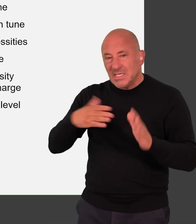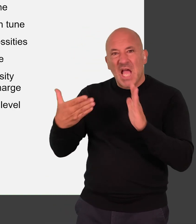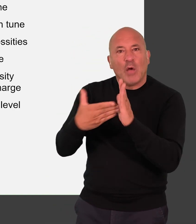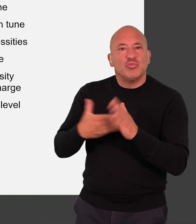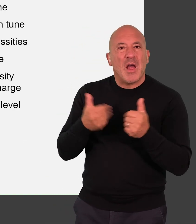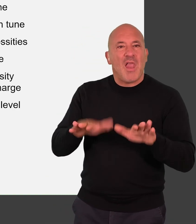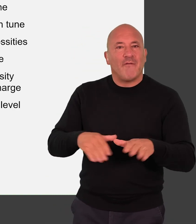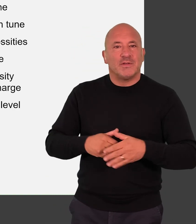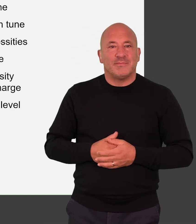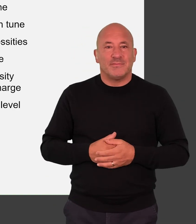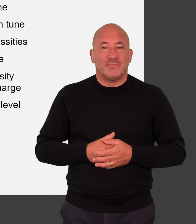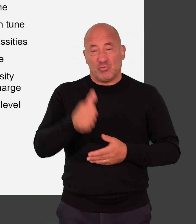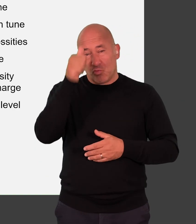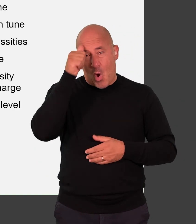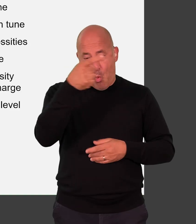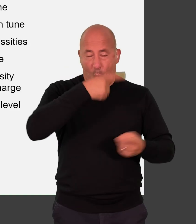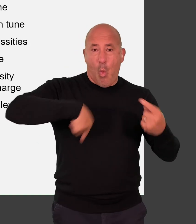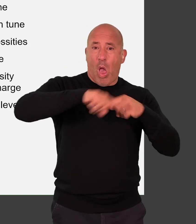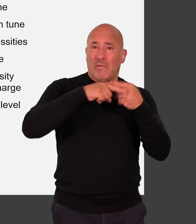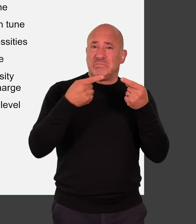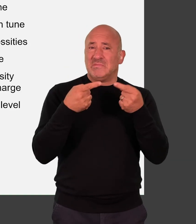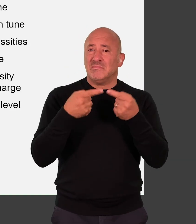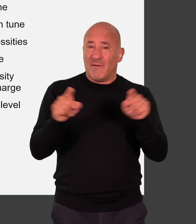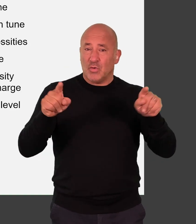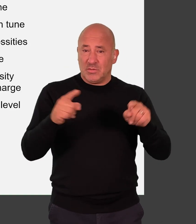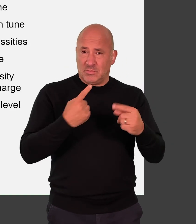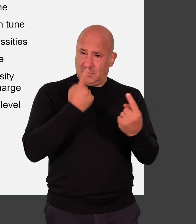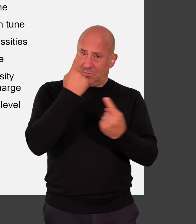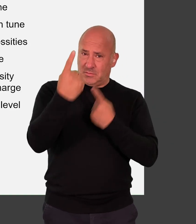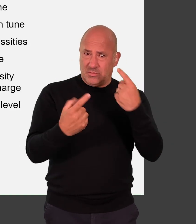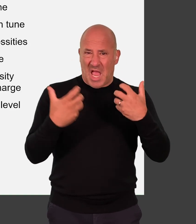As people are different, each person’s tolerance of unfavourable conditions